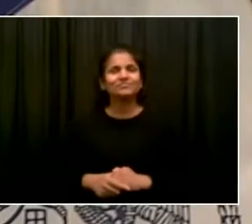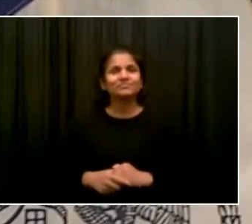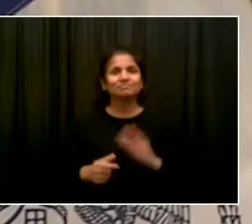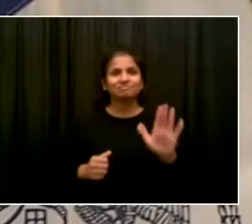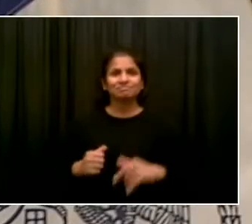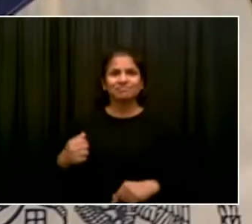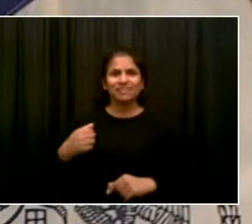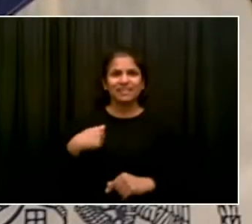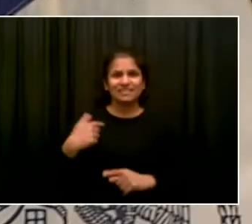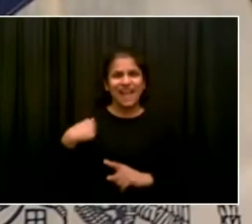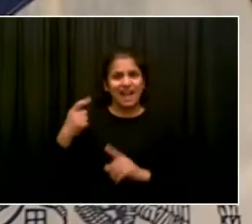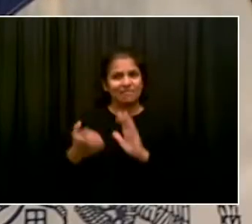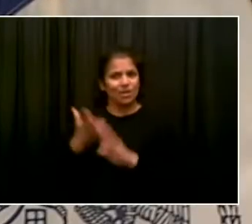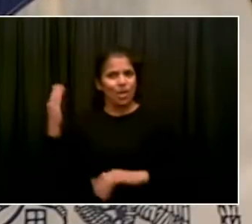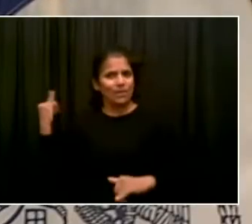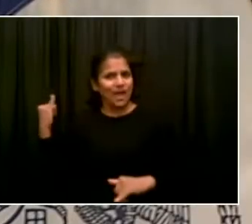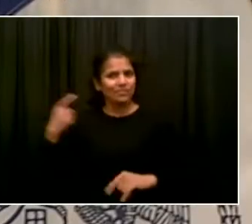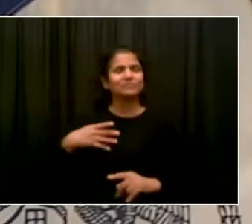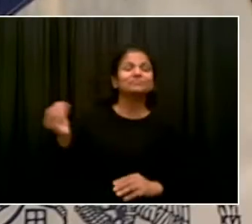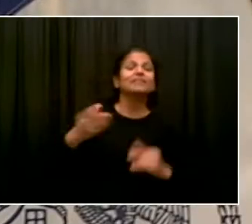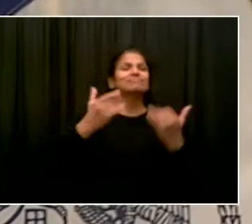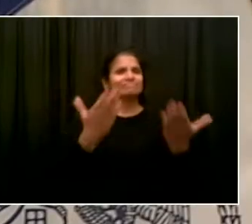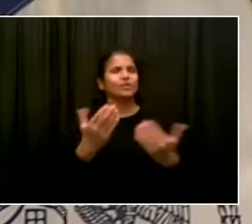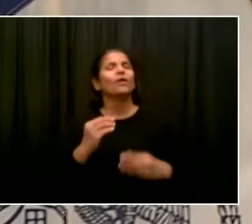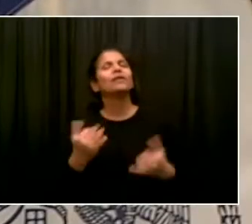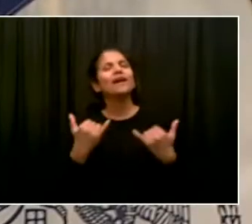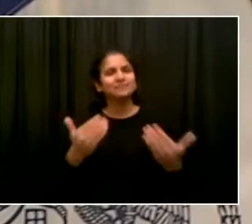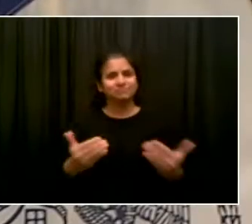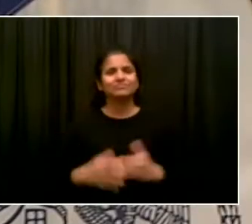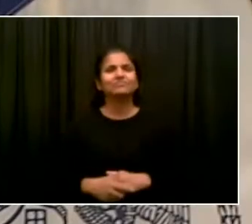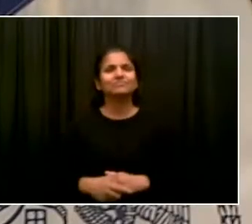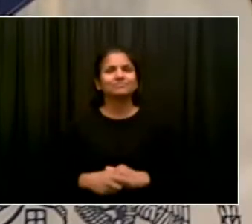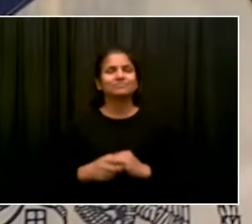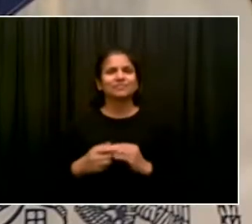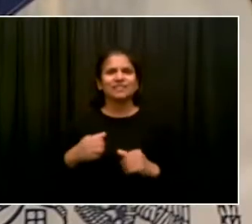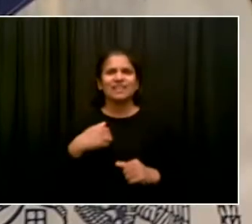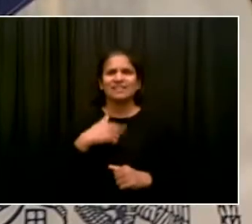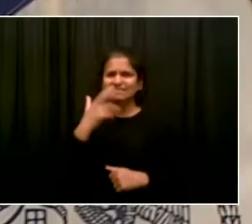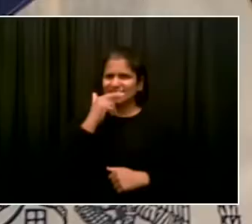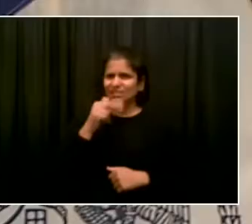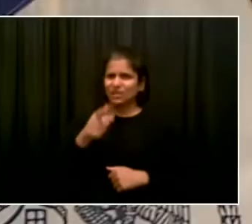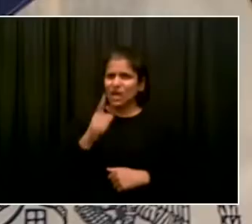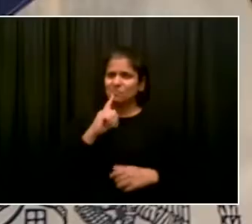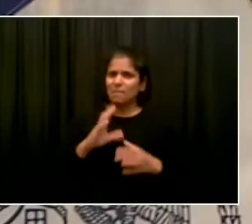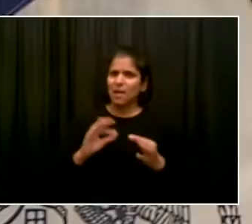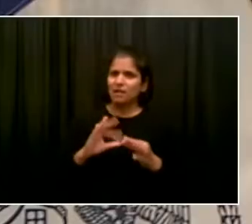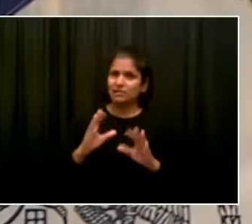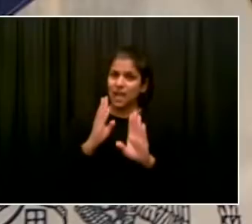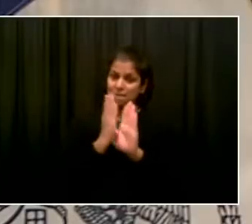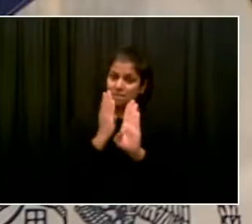COMMUNITY INTEREST AND THAT'S WHY WE ARE DOING THIS. I DO HAVE TO LEAVE, I APOLOGIZE. GO AHEAD